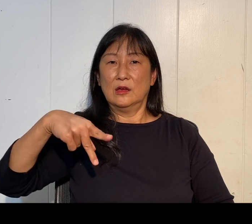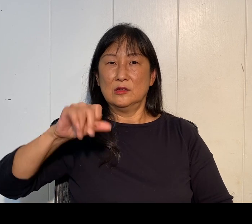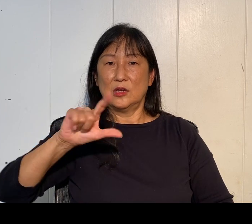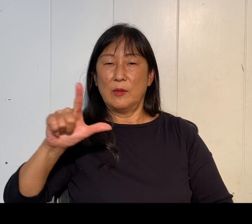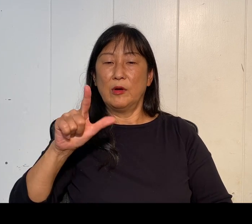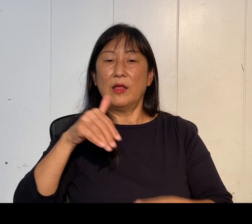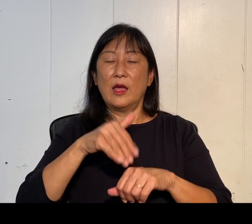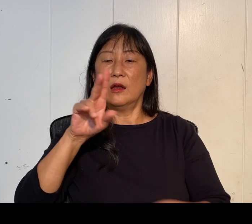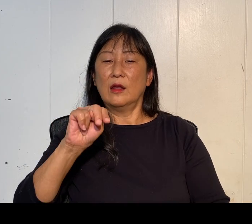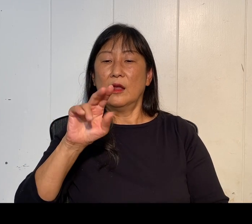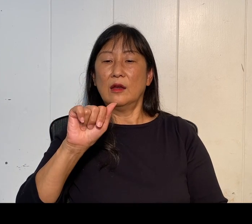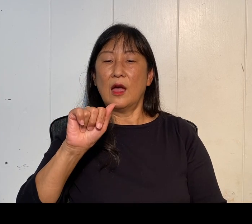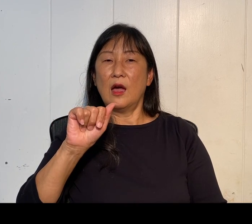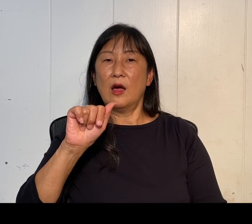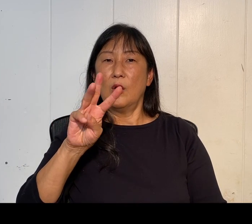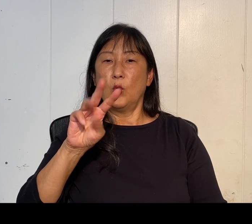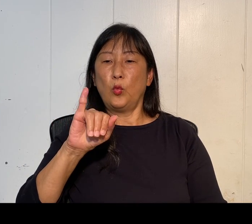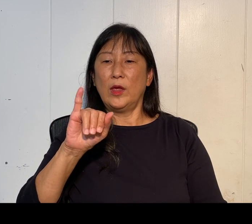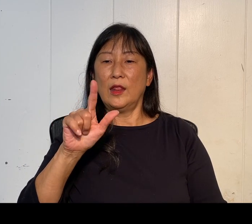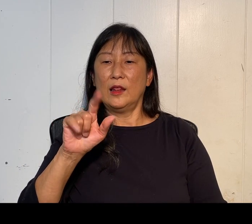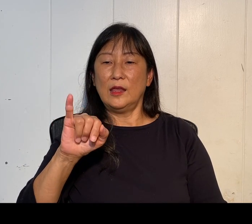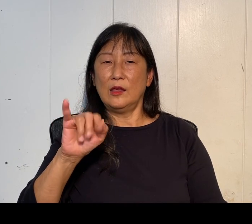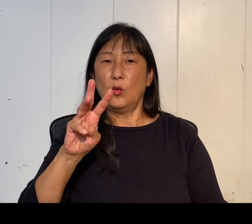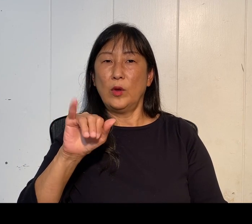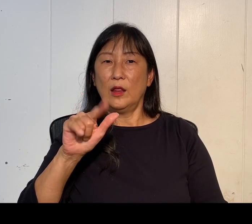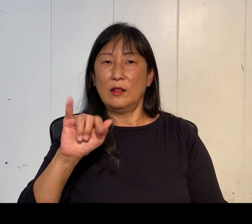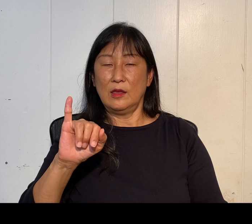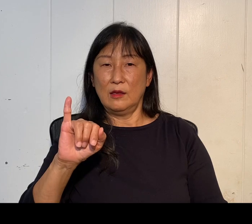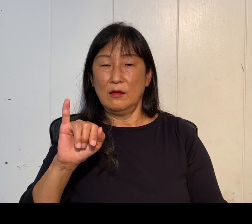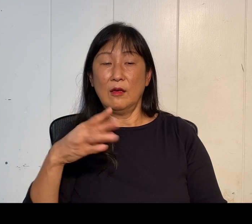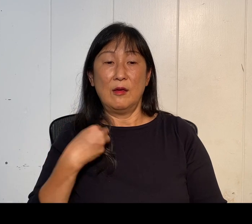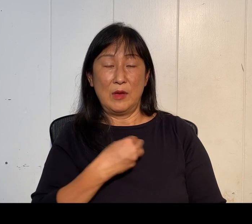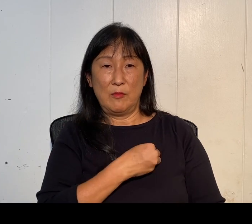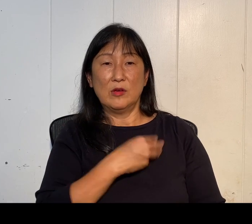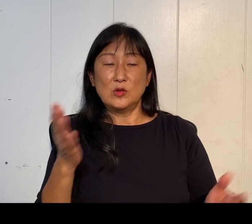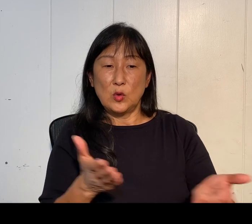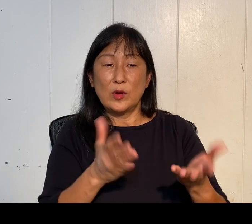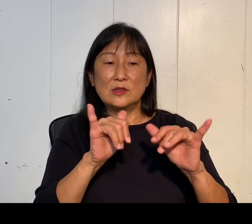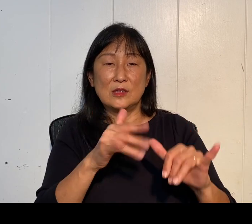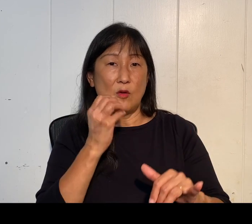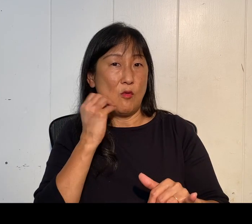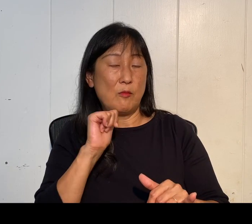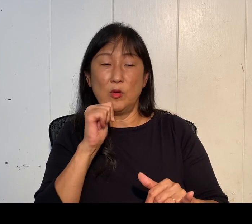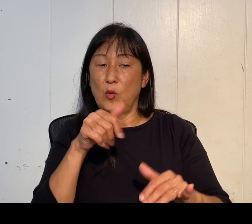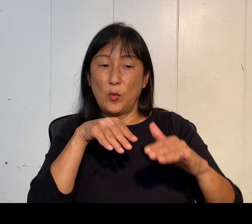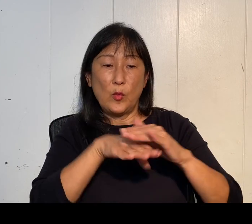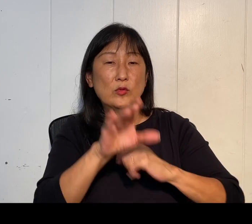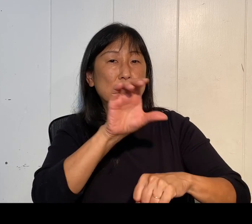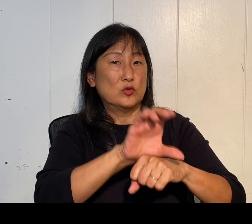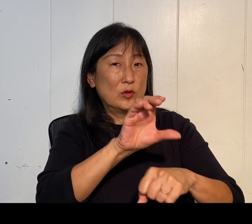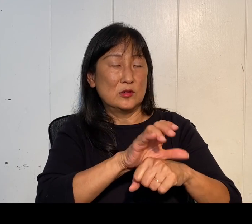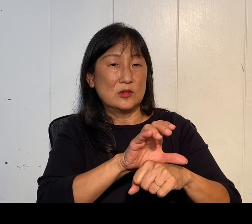congregants are encouraged to participate in virtual services and avoid in-person church activities until the cluster is contained